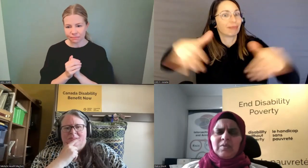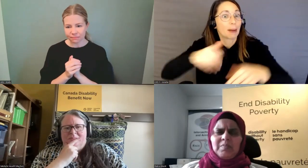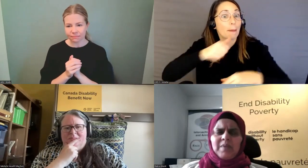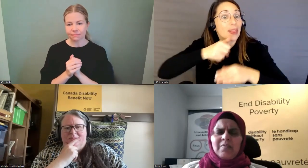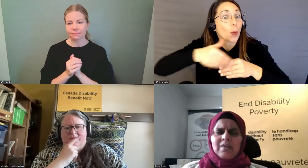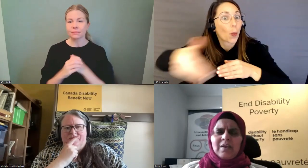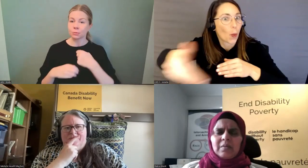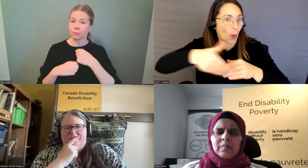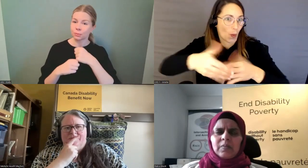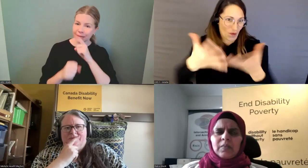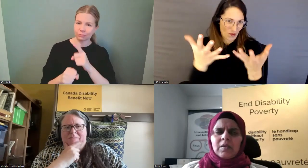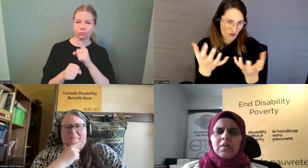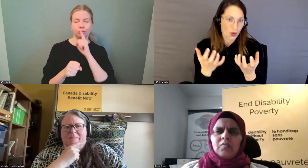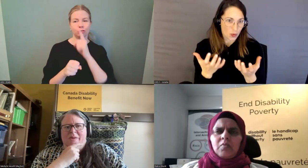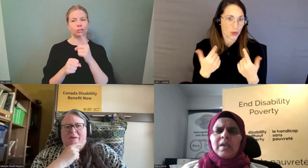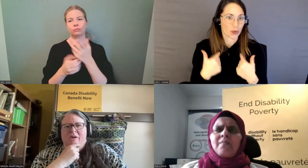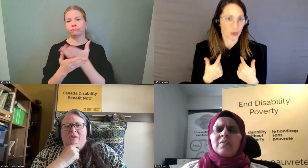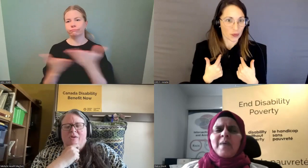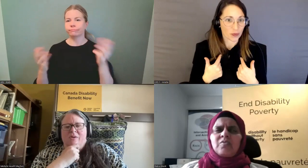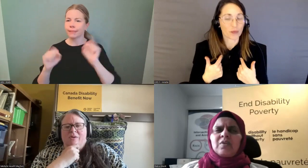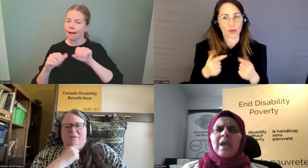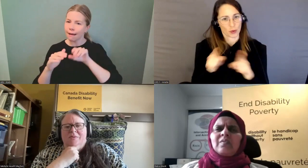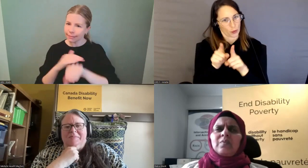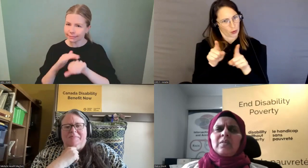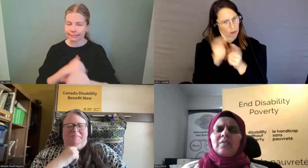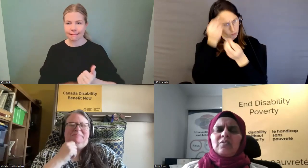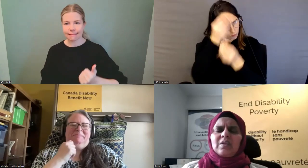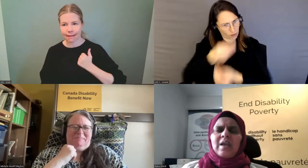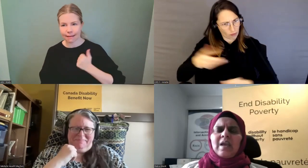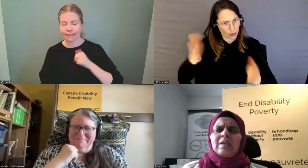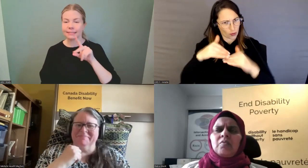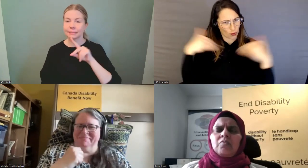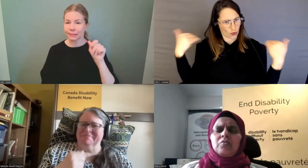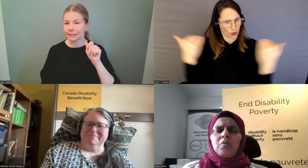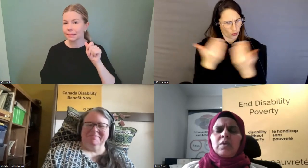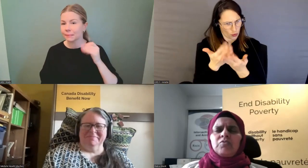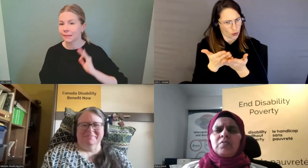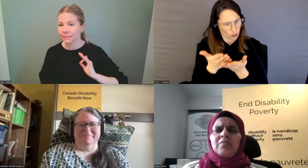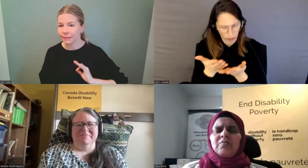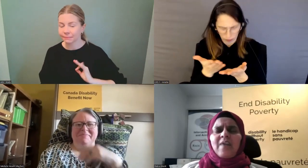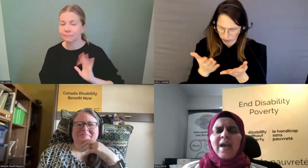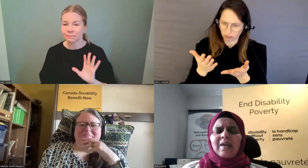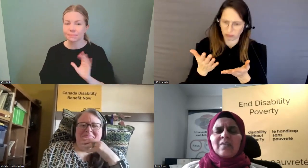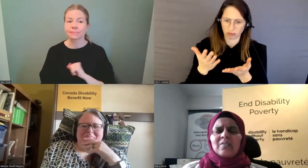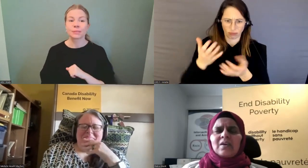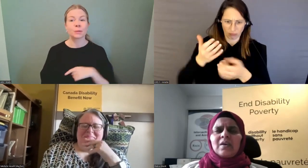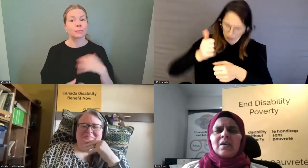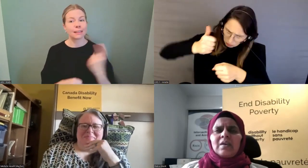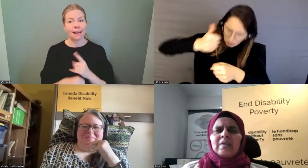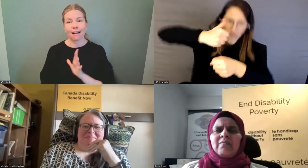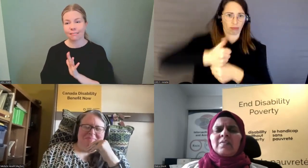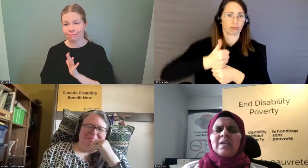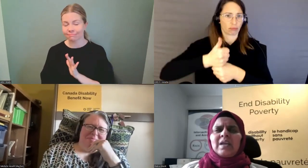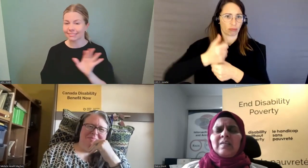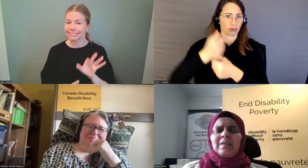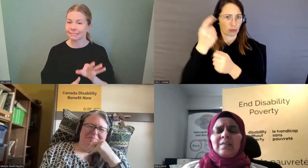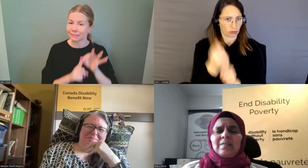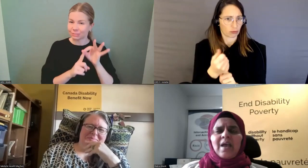BENEFIT. SO WE HAVE A SPECIAL GUEST WITH US TODAY WHO IS GOING TO, IN FACT, GIVE US HIS INSIGHT